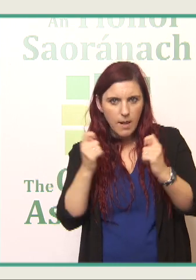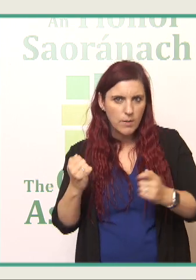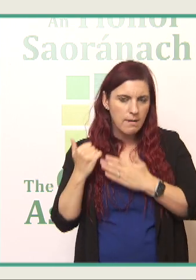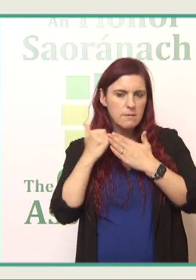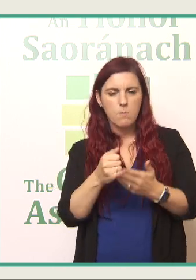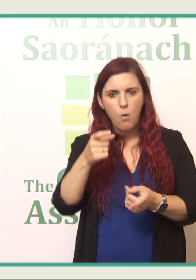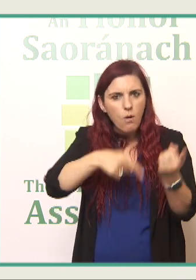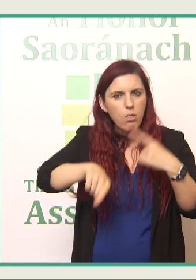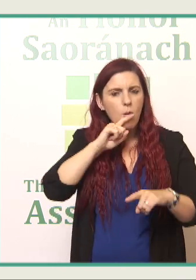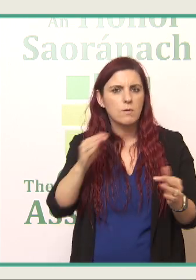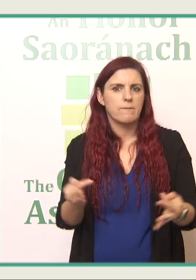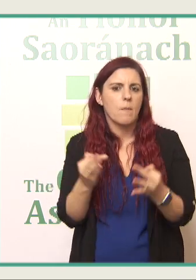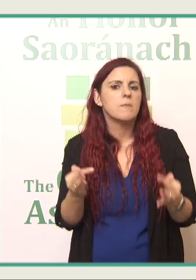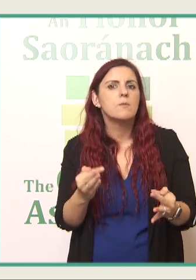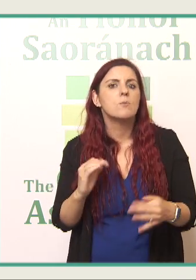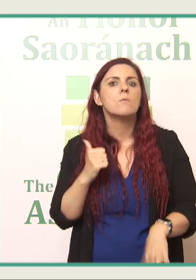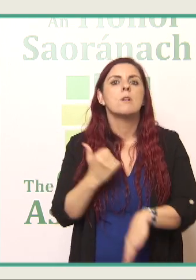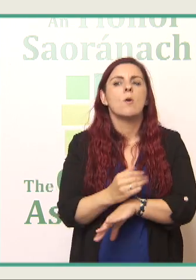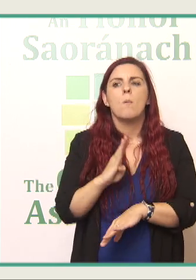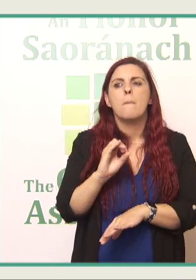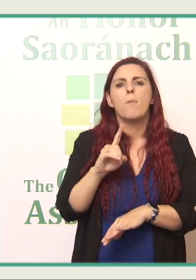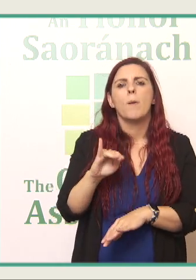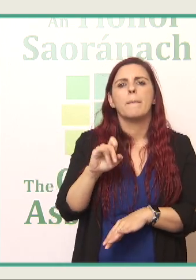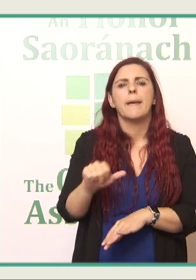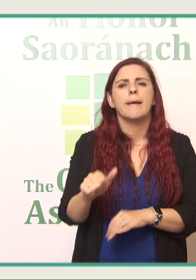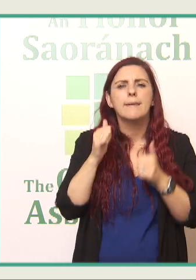Farmers so we set up something with board B's help a few years ago called farming for nature